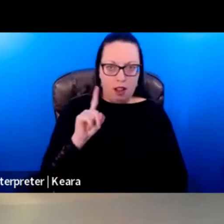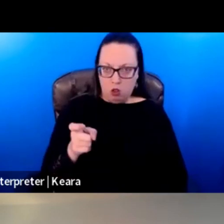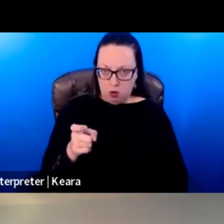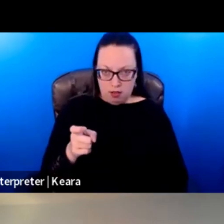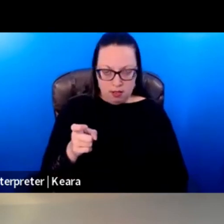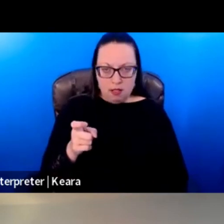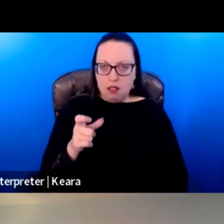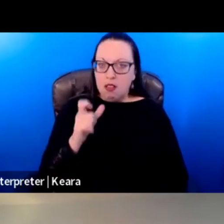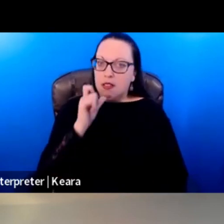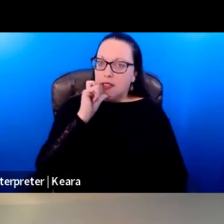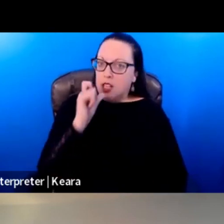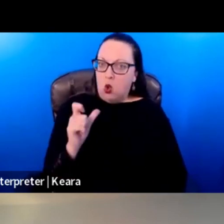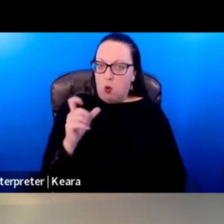it to be a mental health issue.